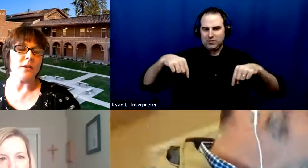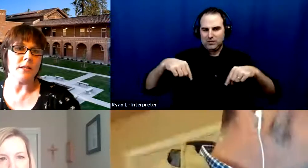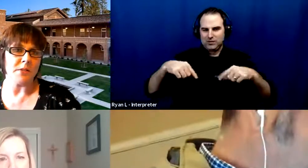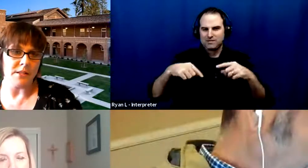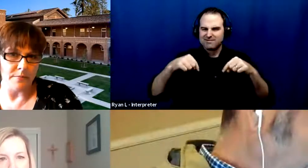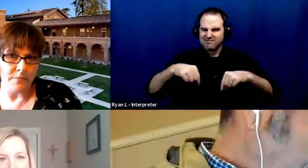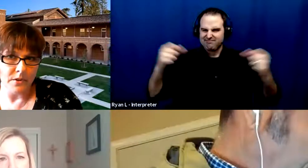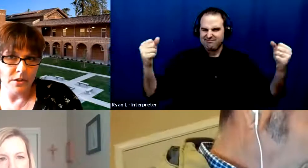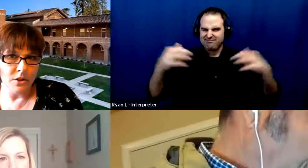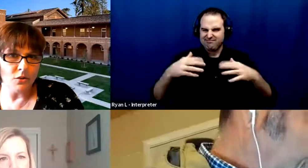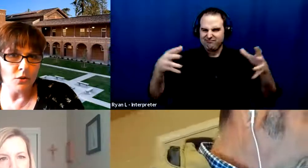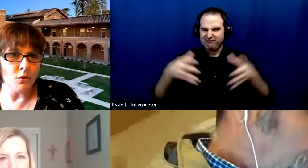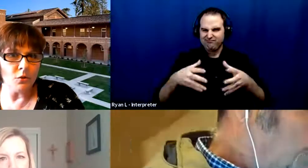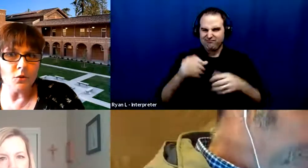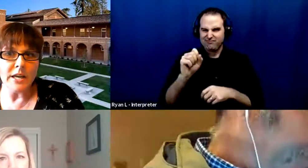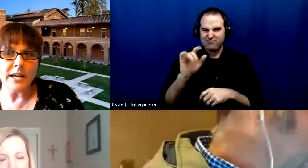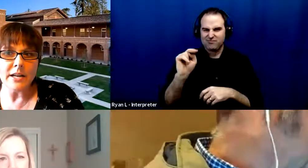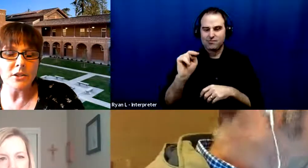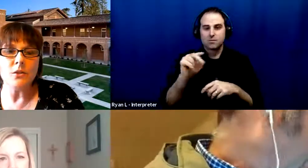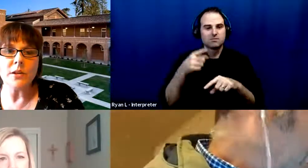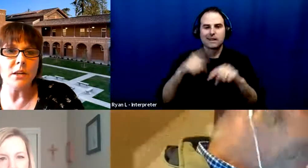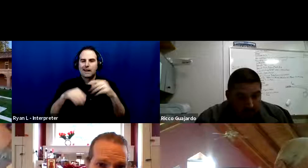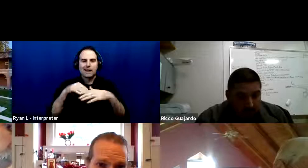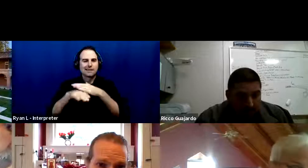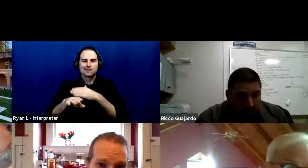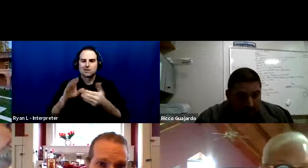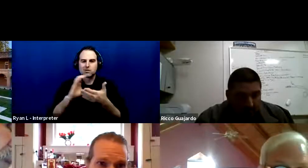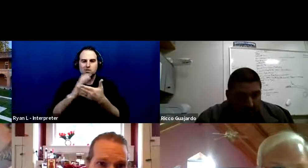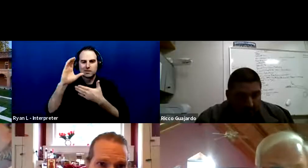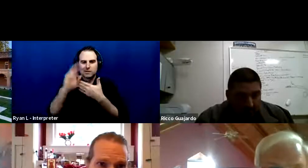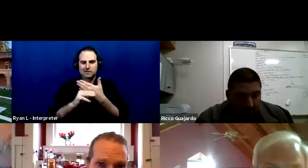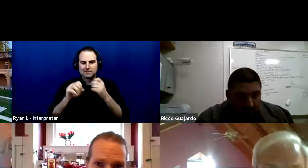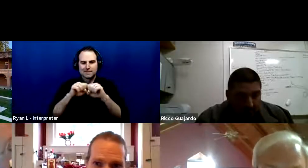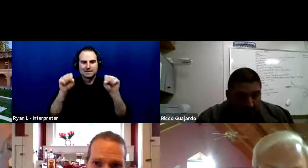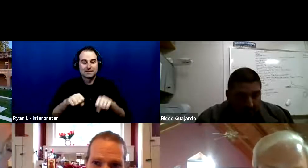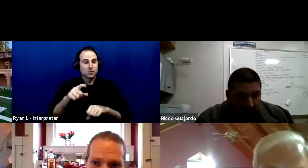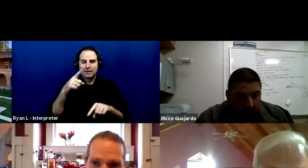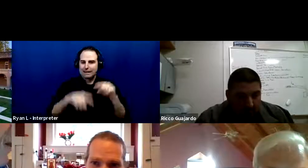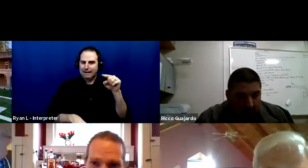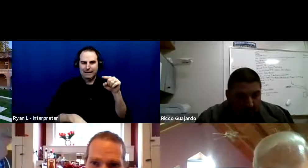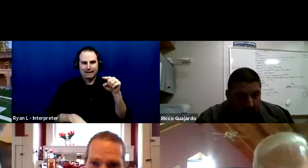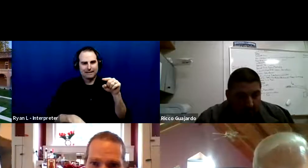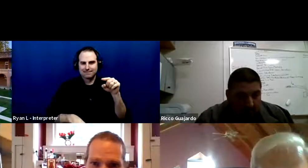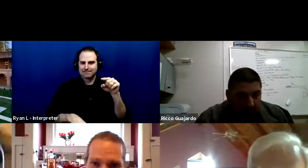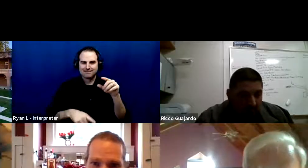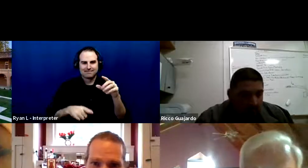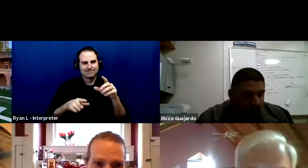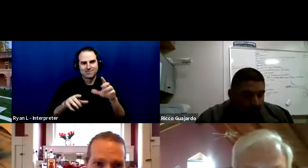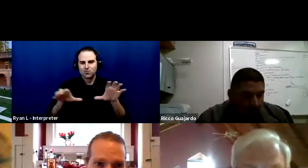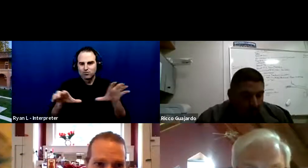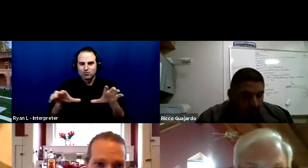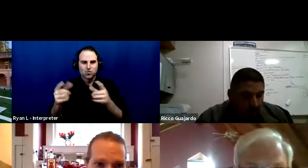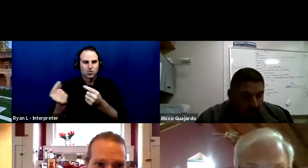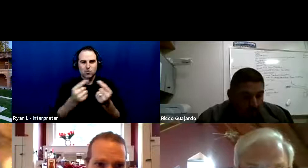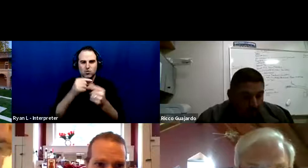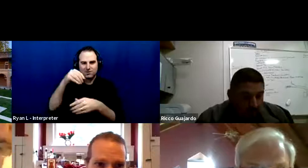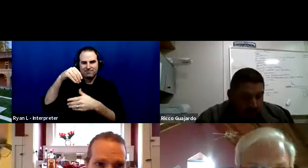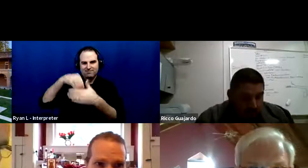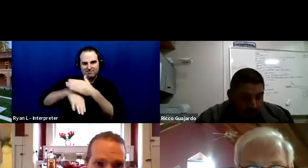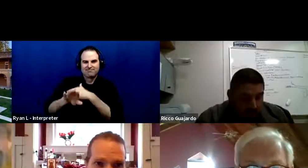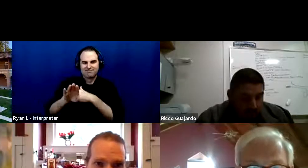curriculum system. So you can't actually do any work in illumine. So I'm wondering, you know, what you would like out of this session